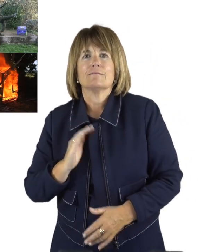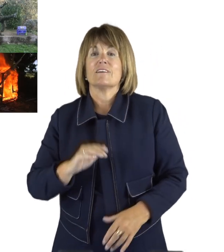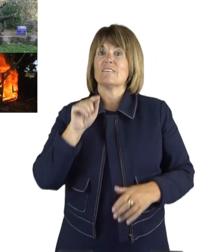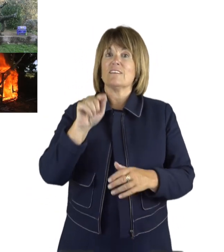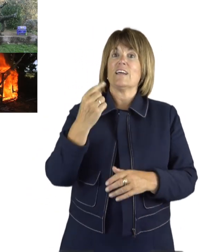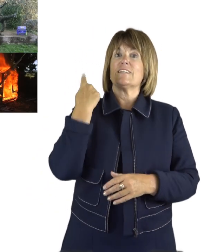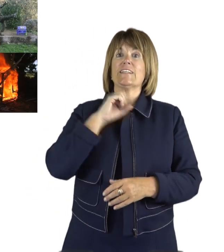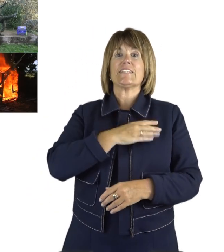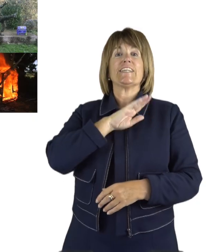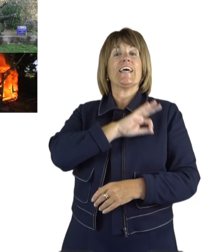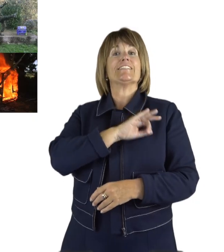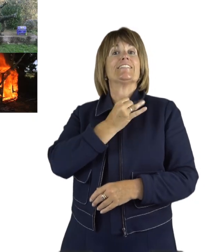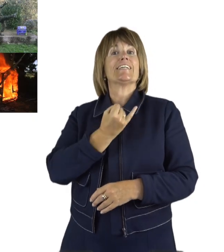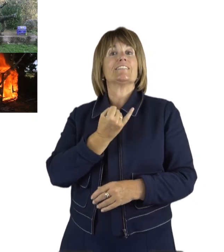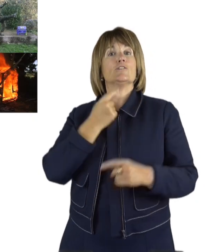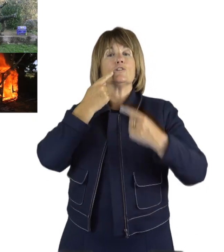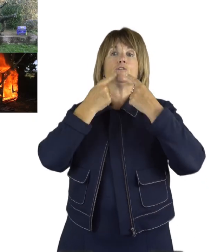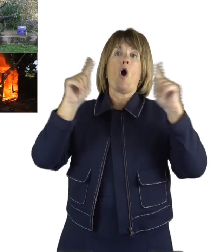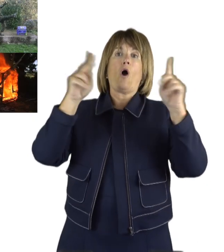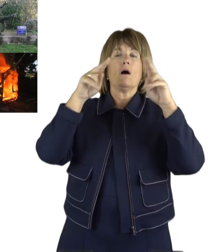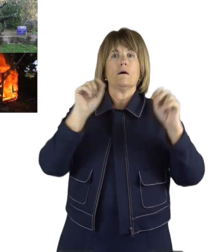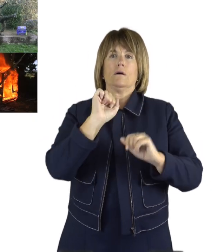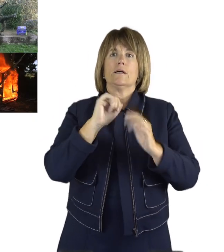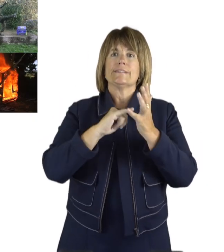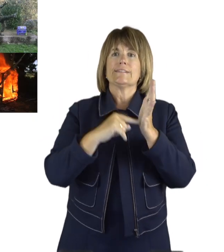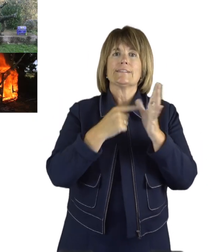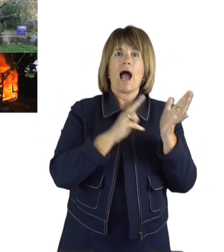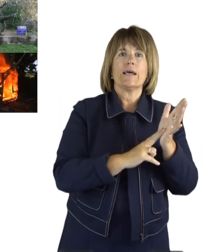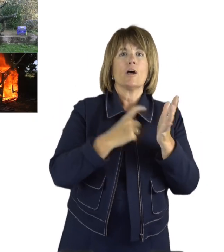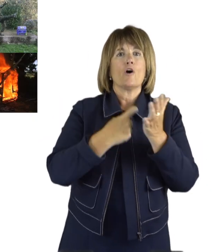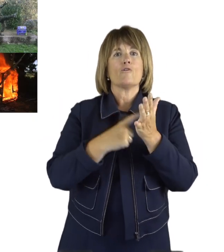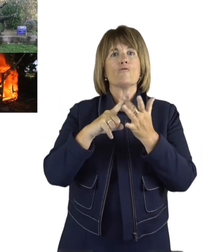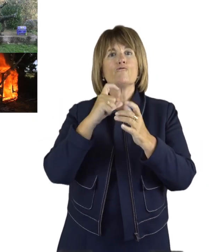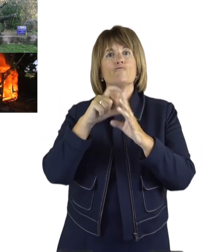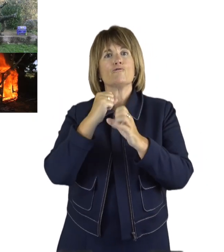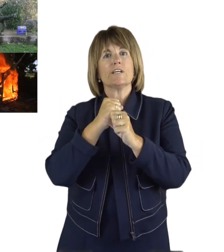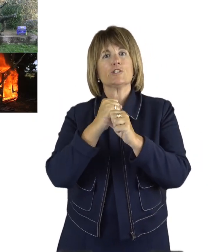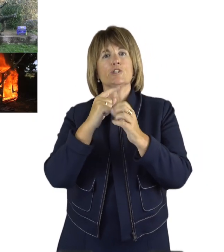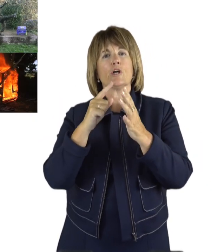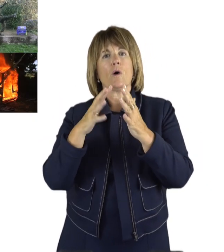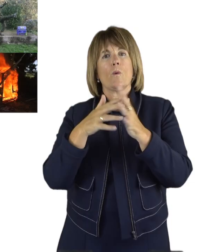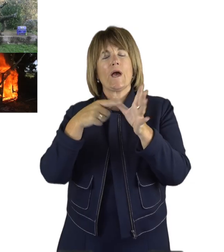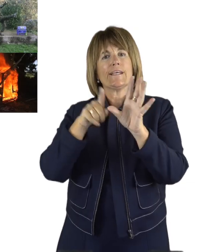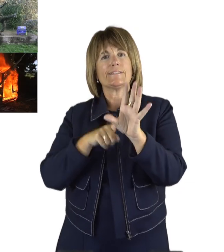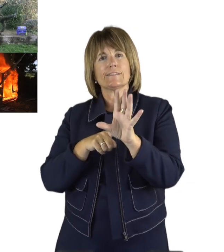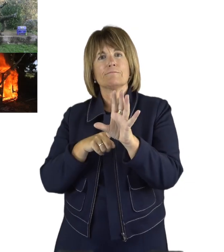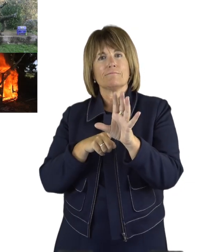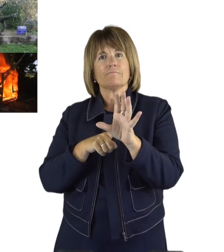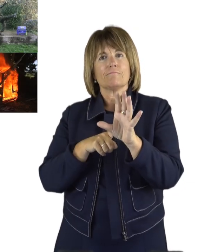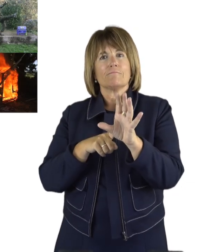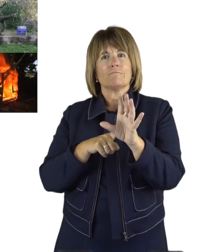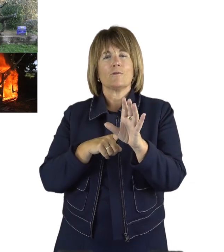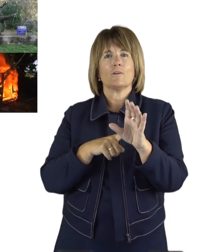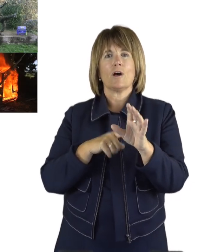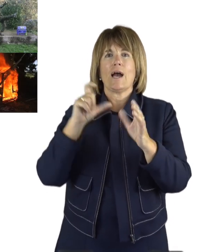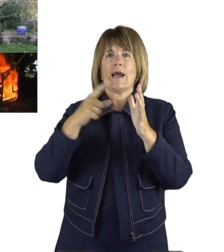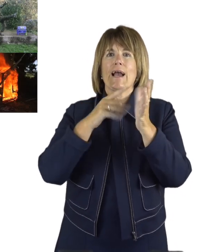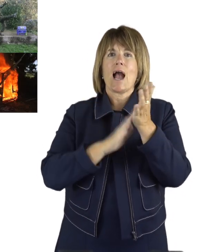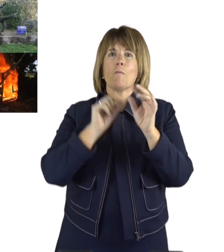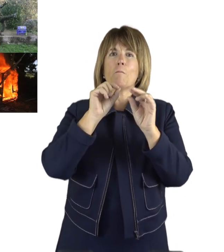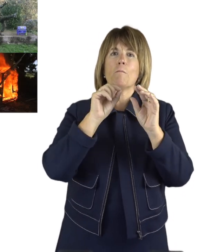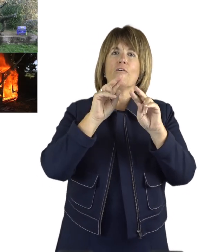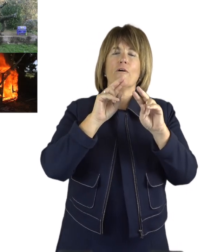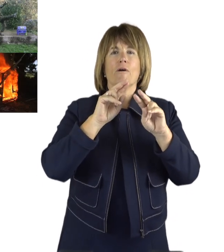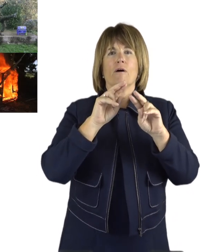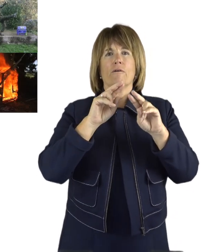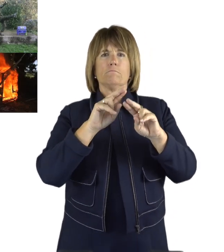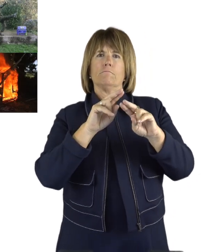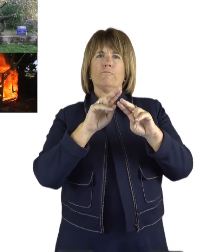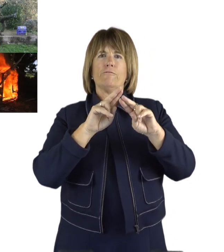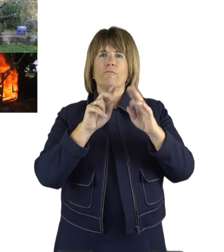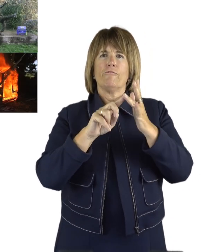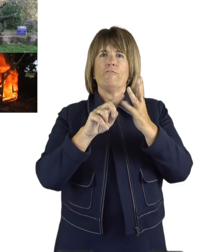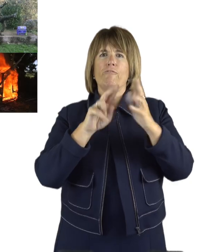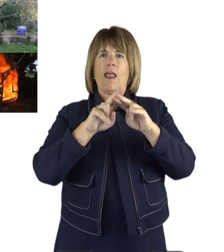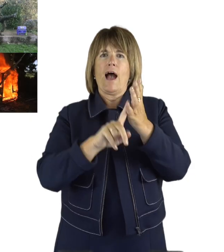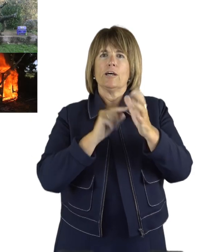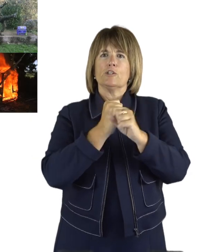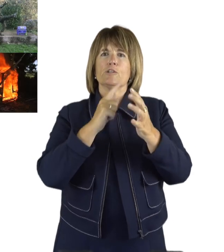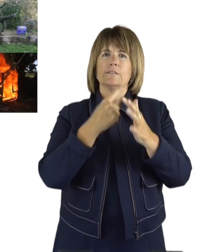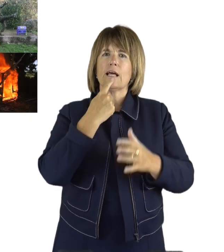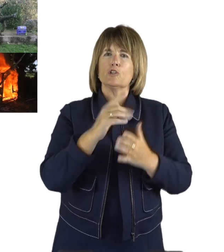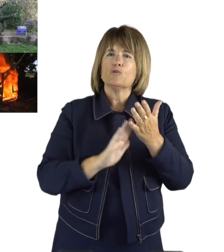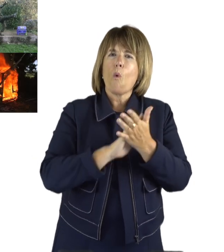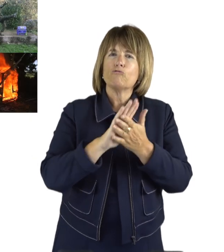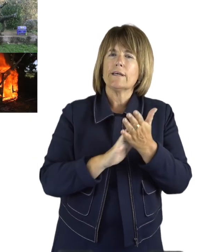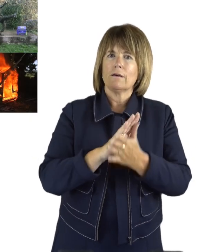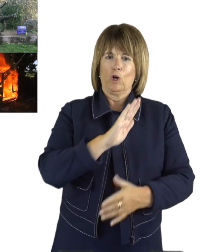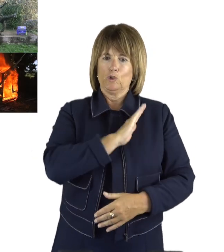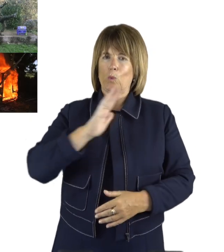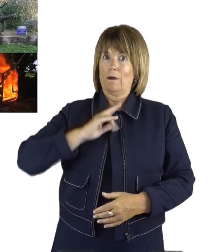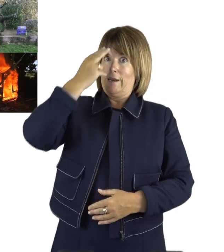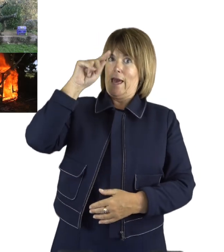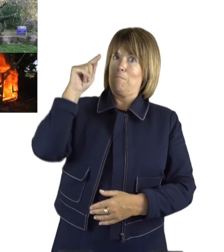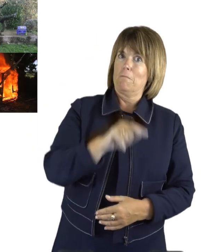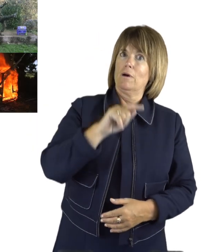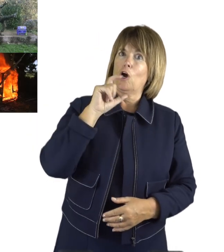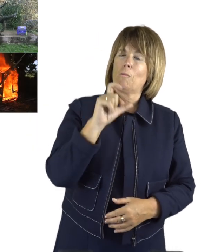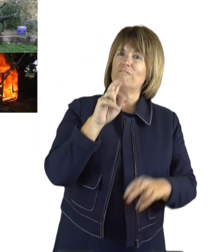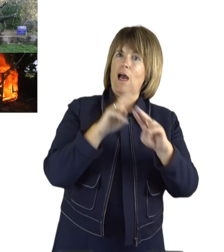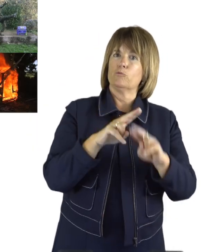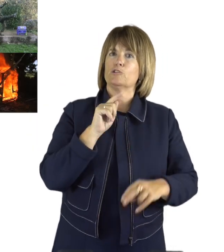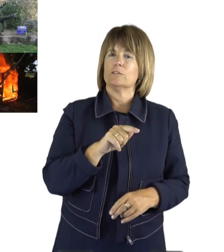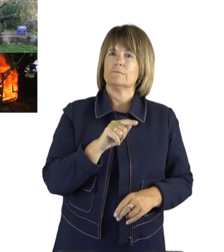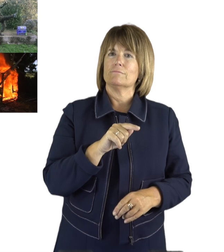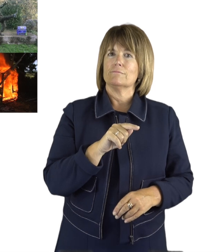Stan Ridgeway his 1986 song – Camouflage, narrates a story about a soldier called Camouflage.